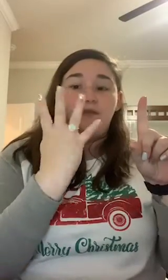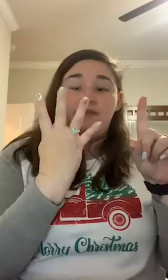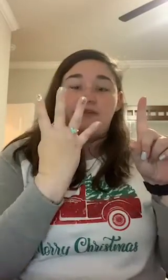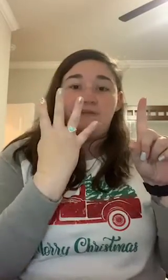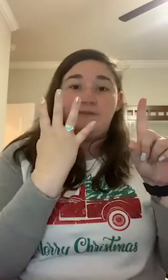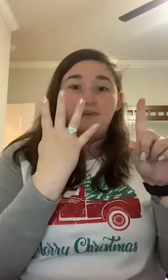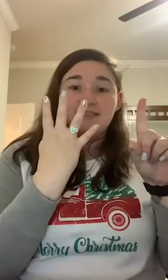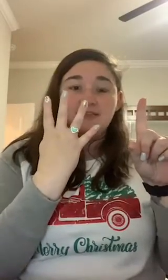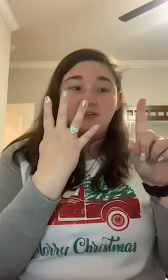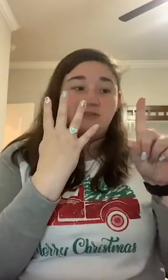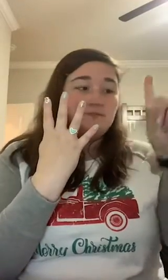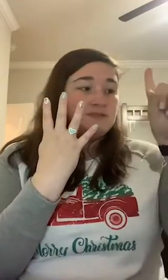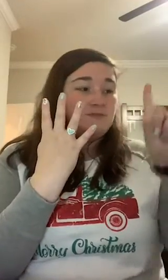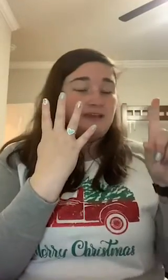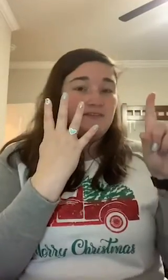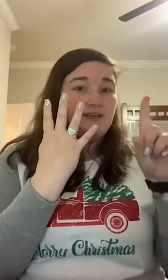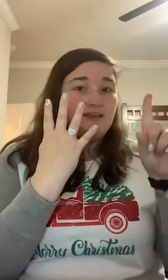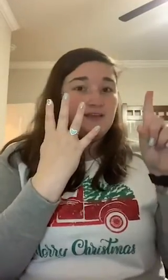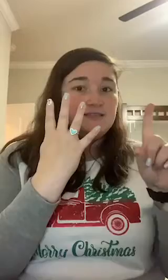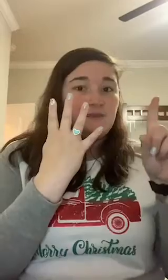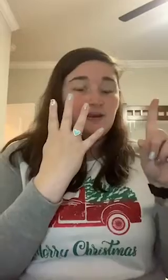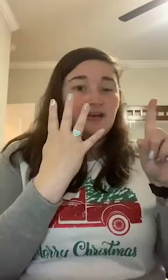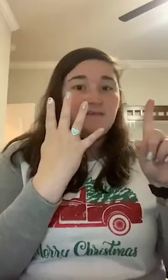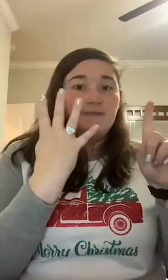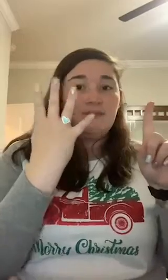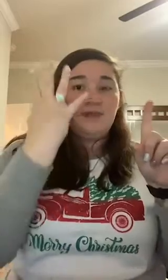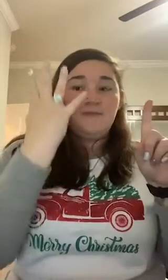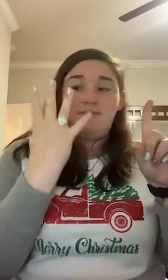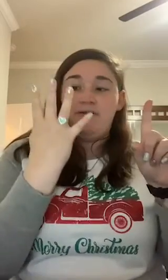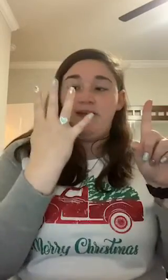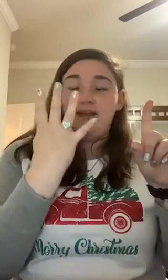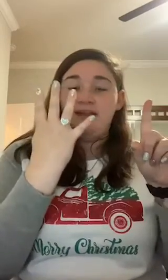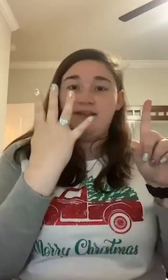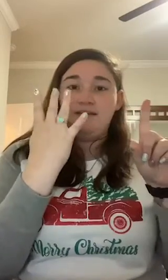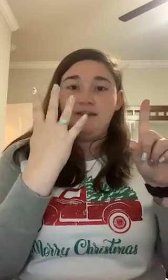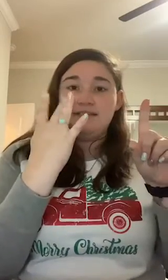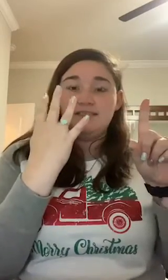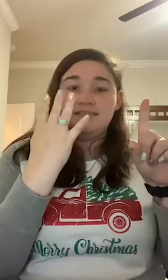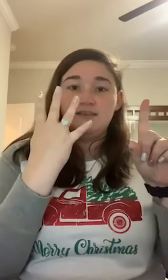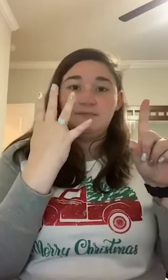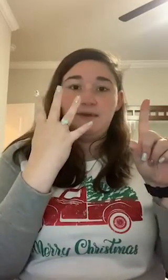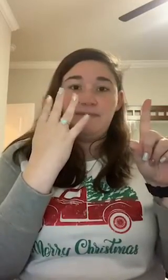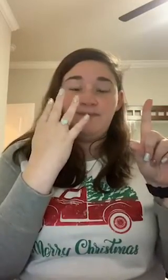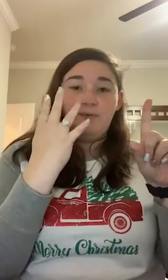they're going to be facing you. so my left hand is Mary, my right hand is my people